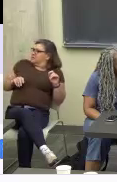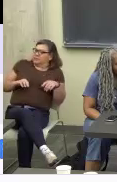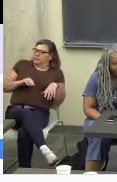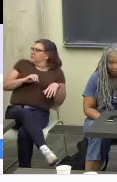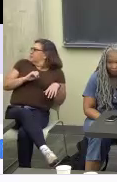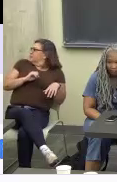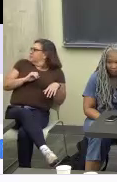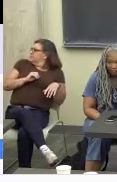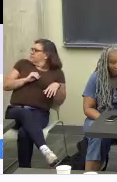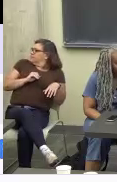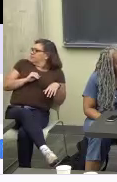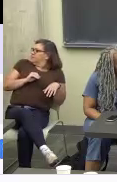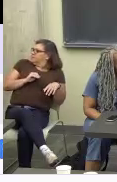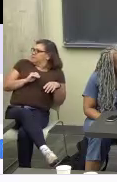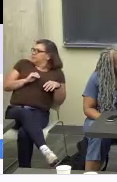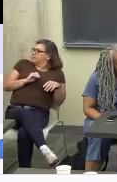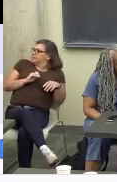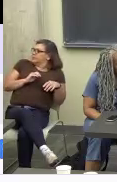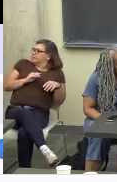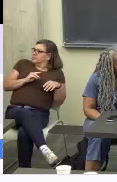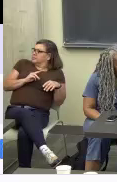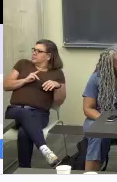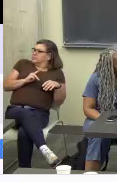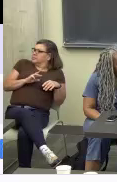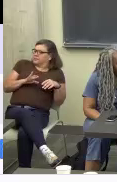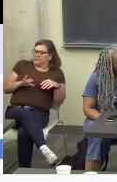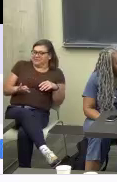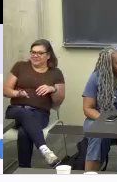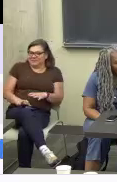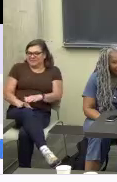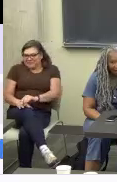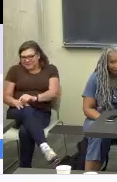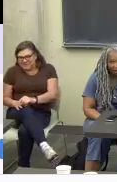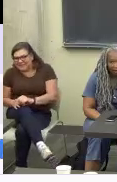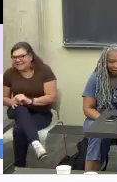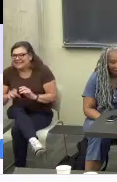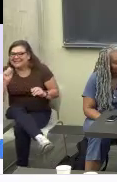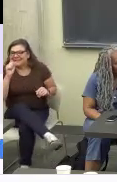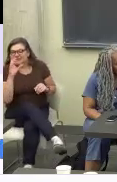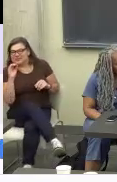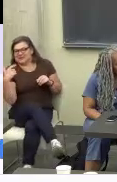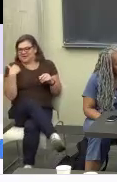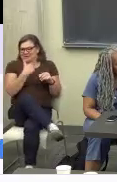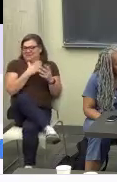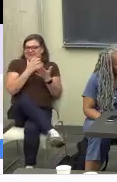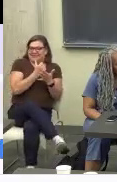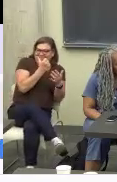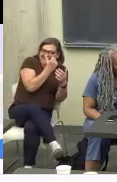an opportunity to meet again before the conference comes back to Canada So I really would love us to